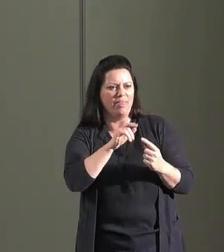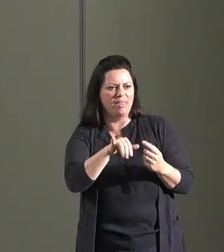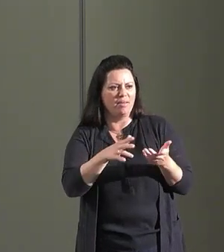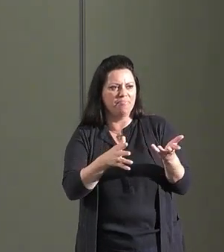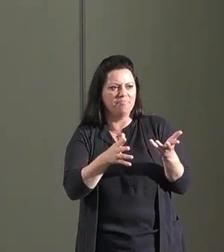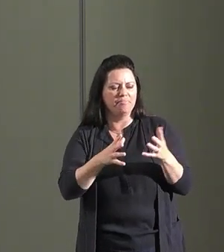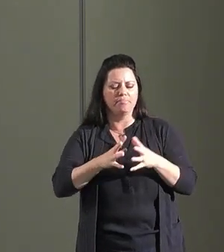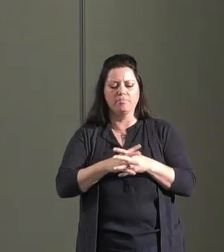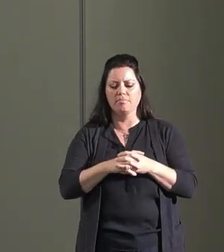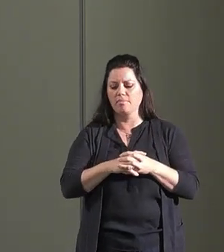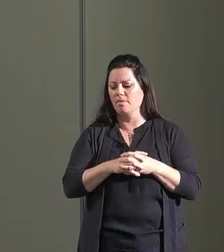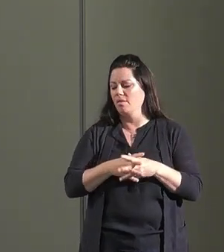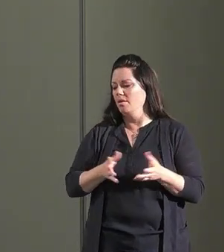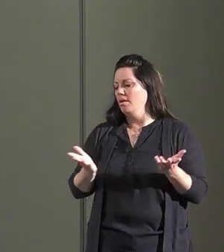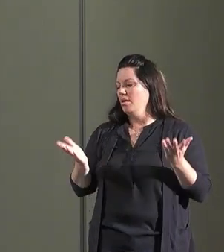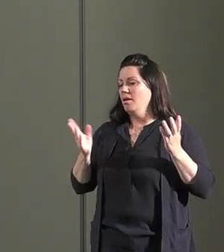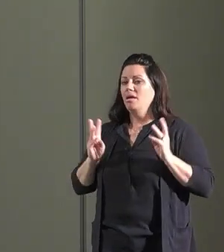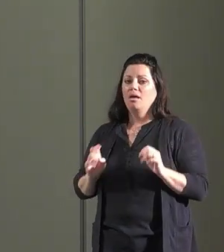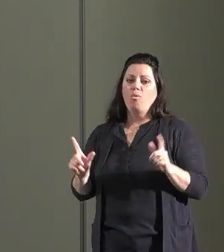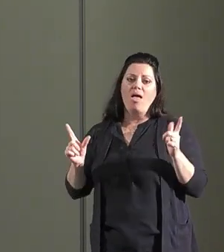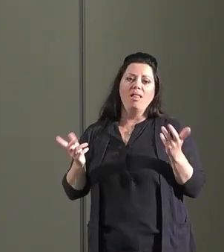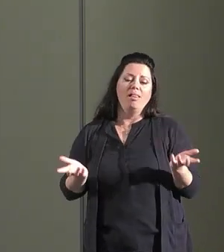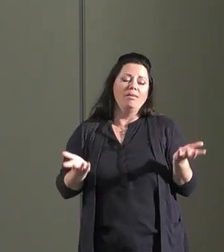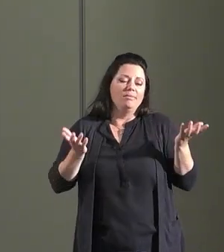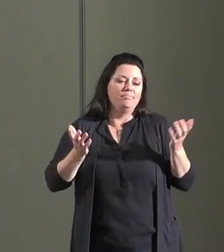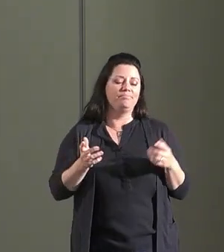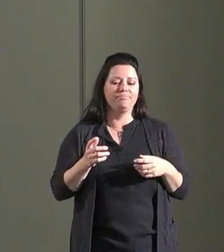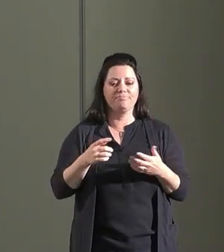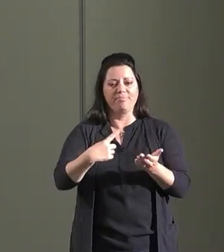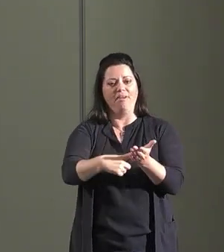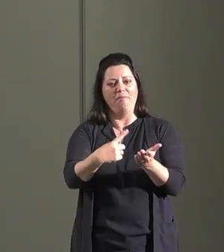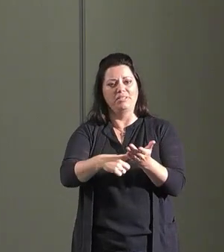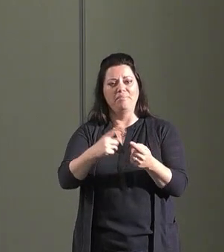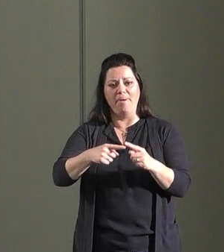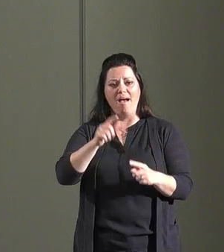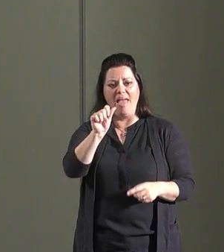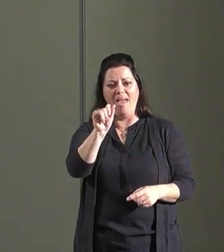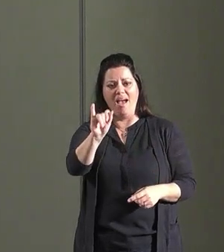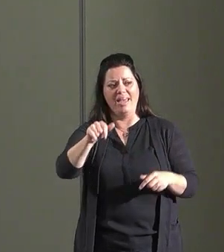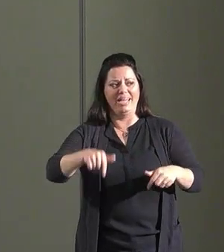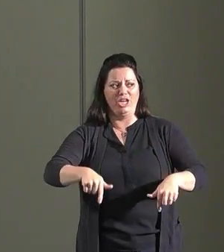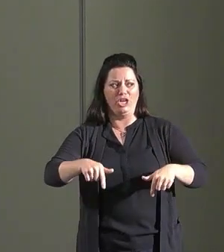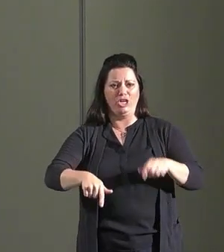There is a lot of conversation here about AI. We chatted before this.